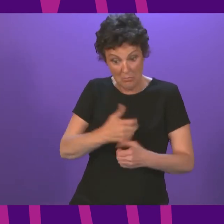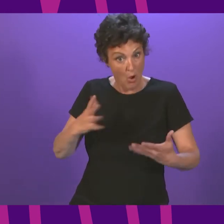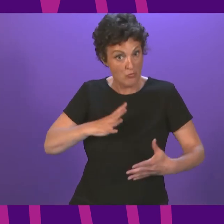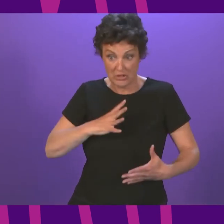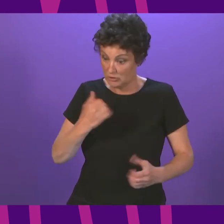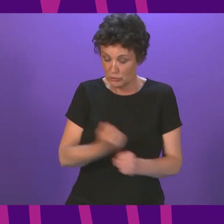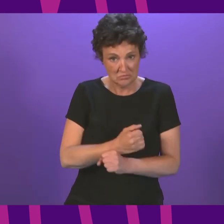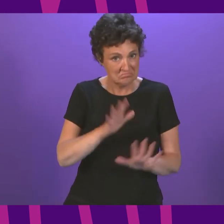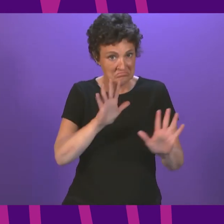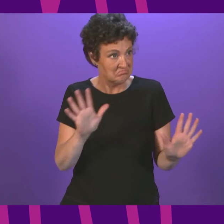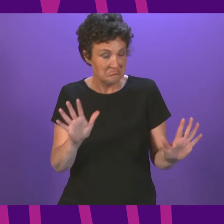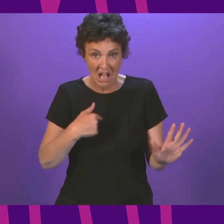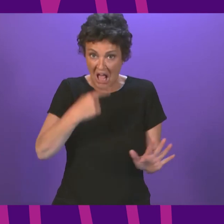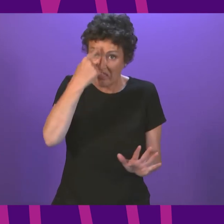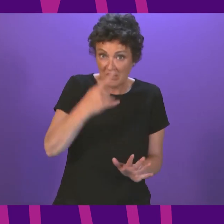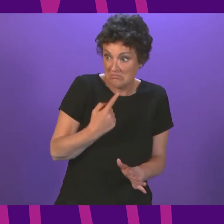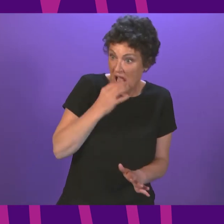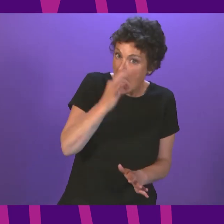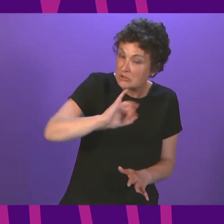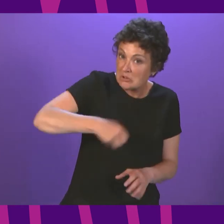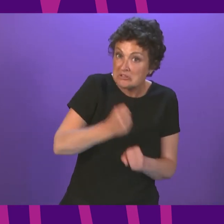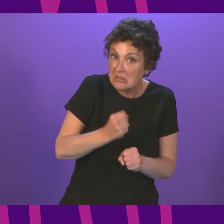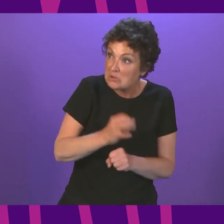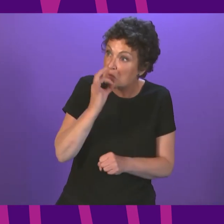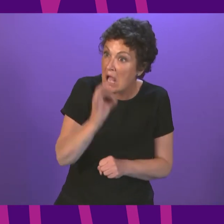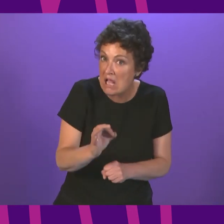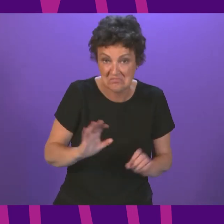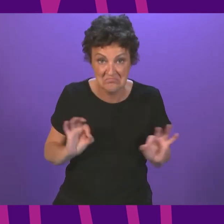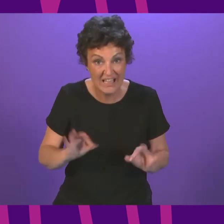not unreasonable to ask the Scottish Government to do it, too. Even the Pope has said that